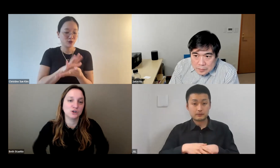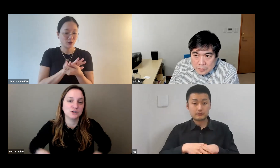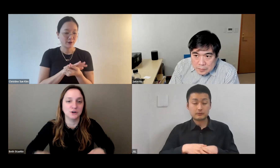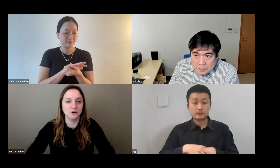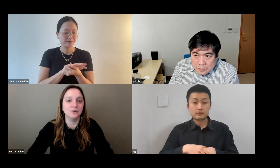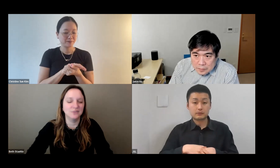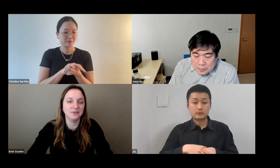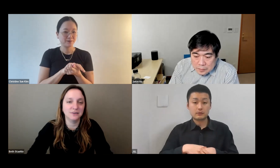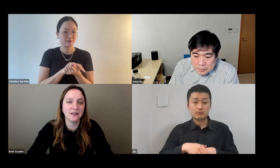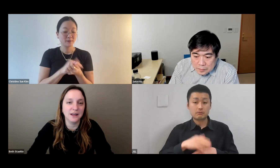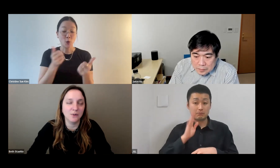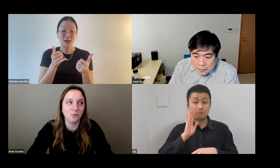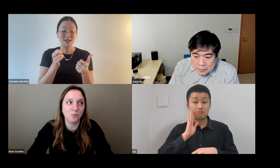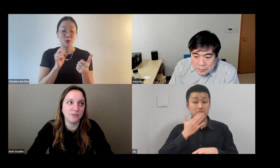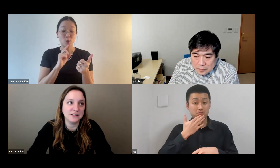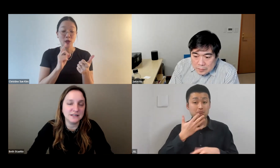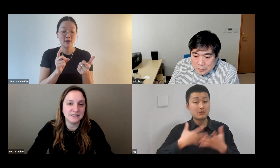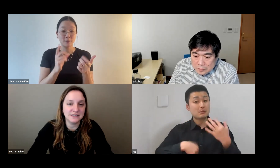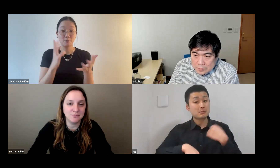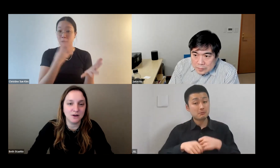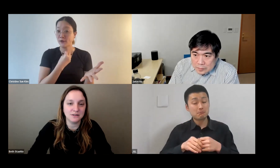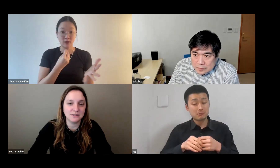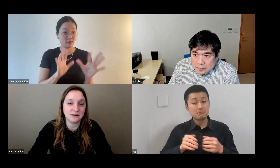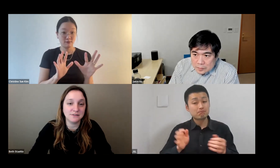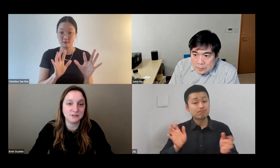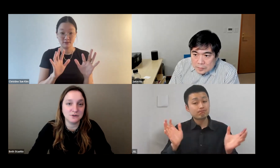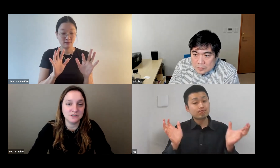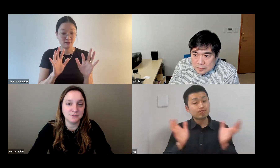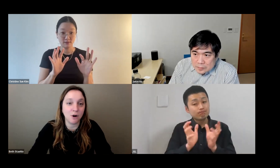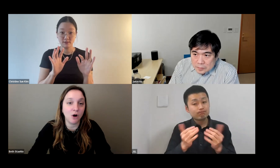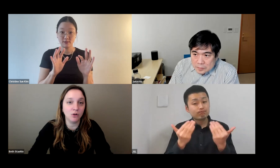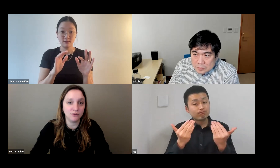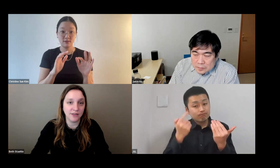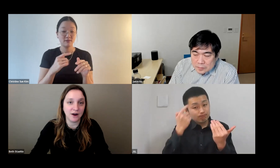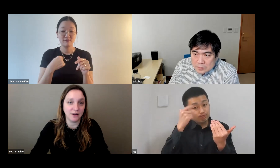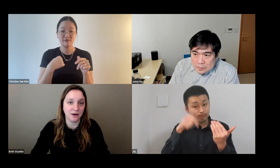So what they did is they brought deaf students from all over the area